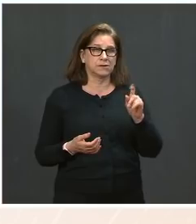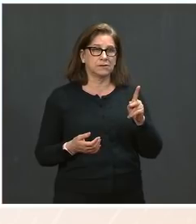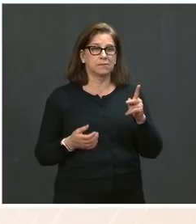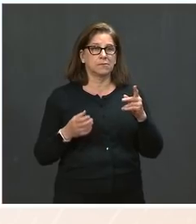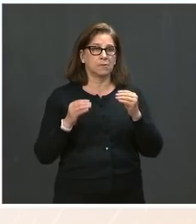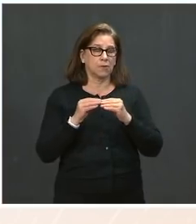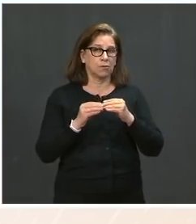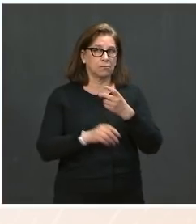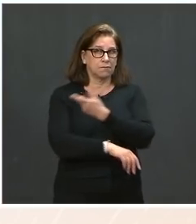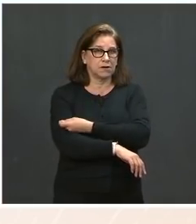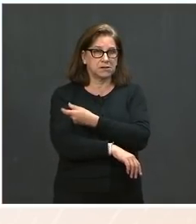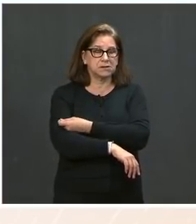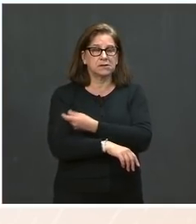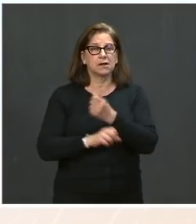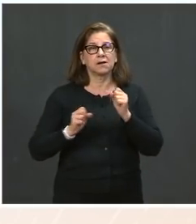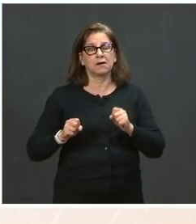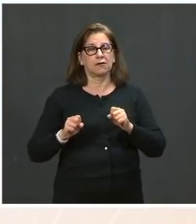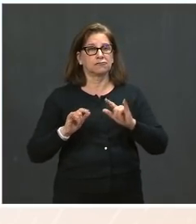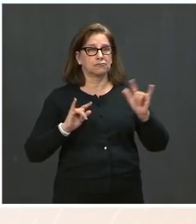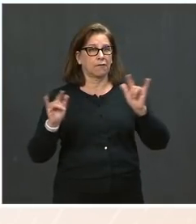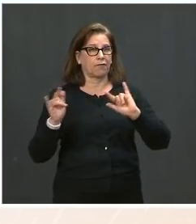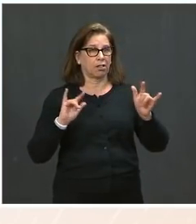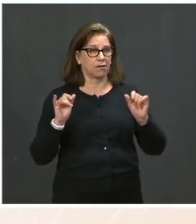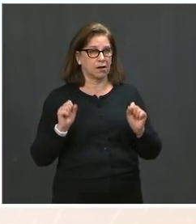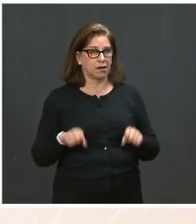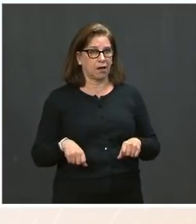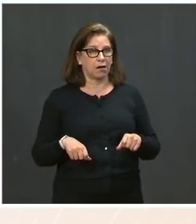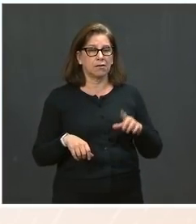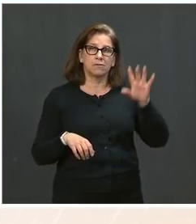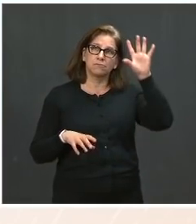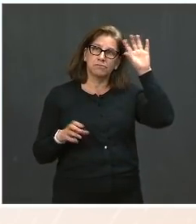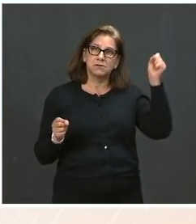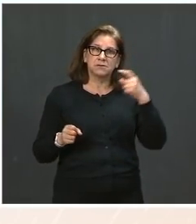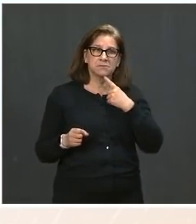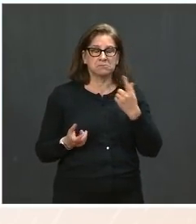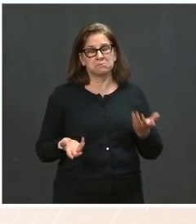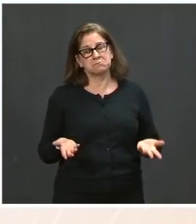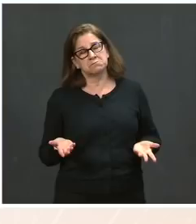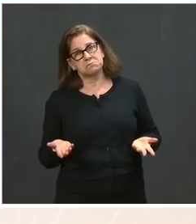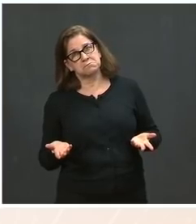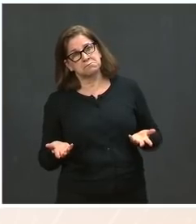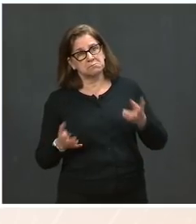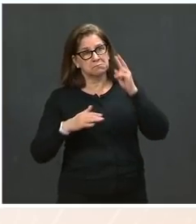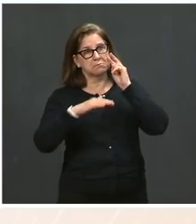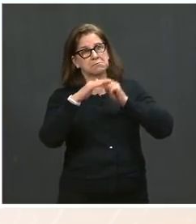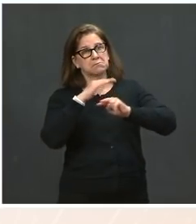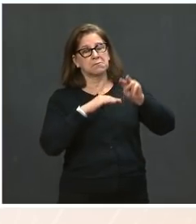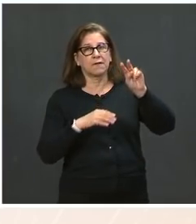it's an appropriate timeline of July 4th? That's what the cruise industry -- specifically Norwegian travel --